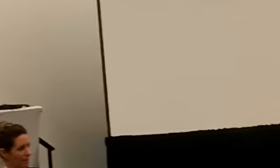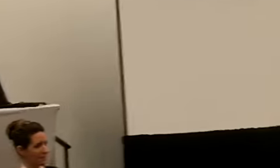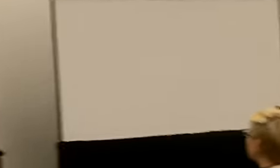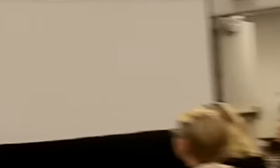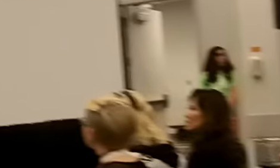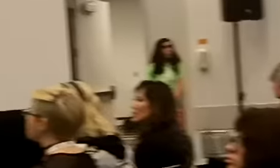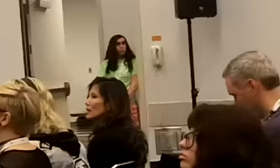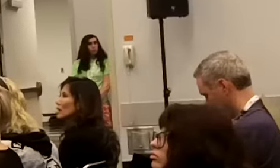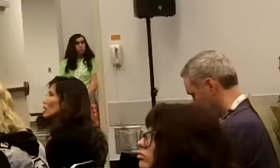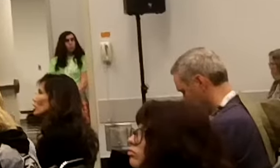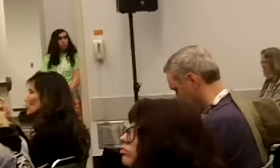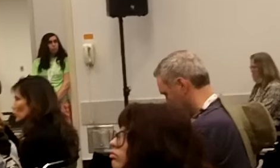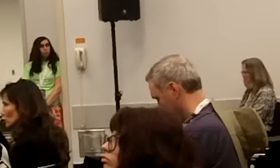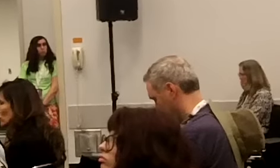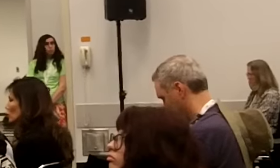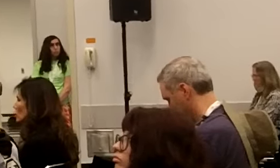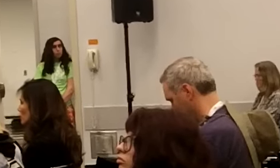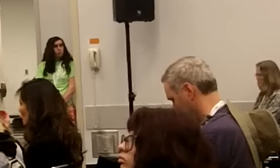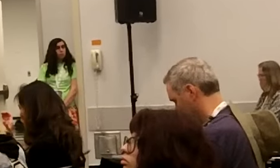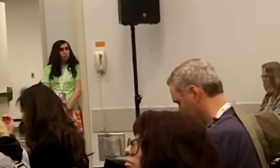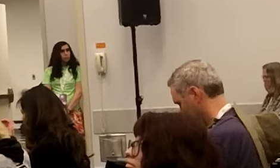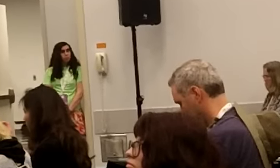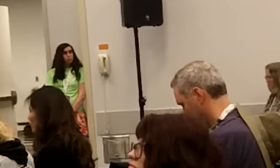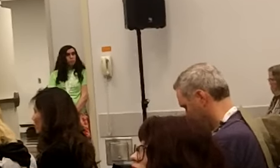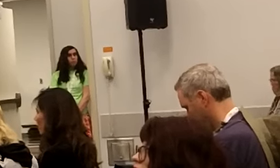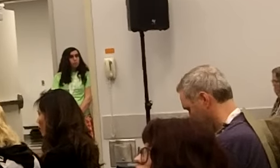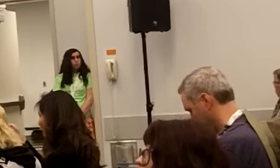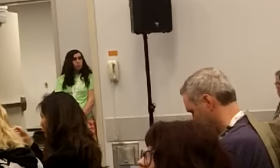It should be looking for line breaks,